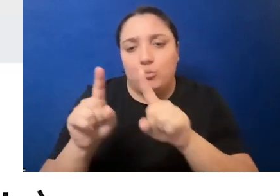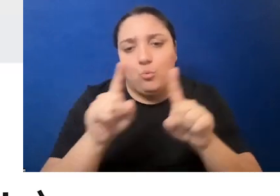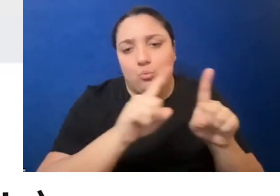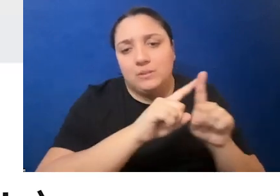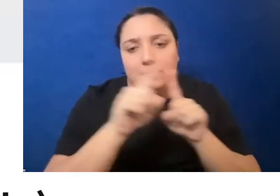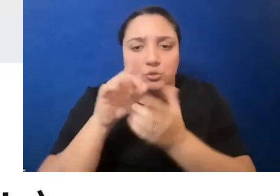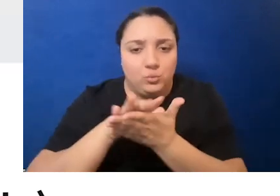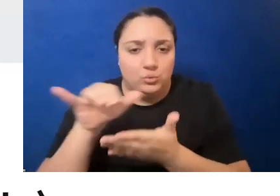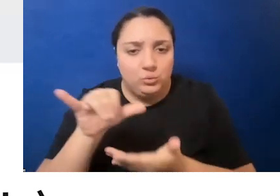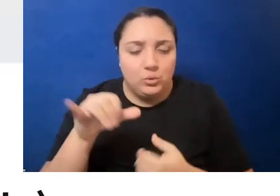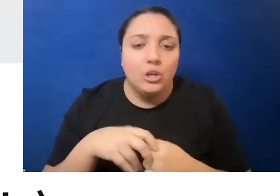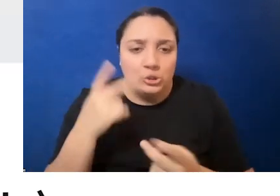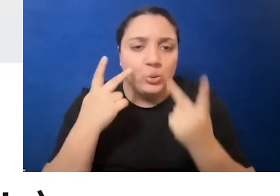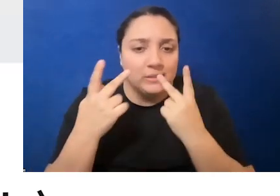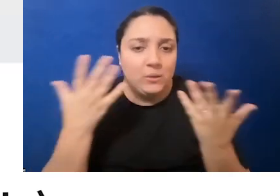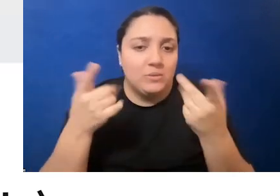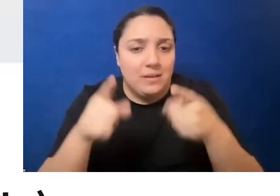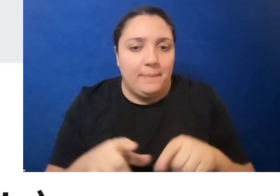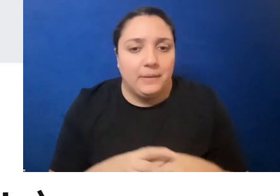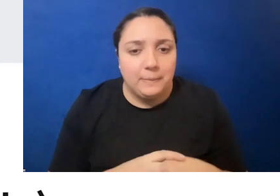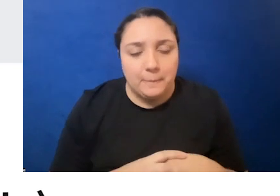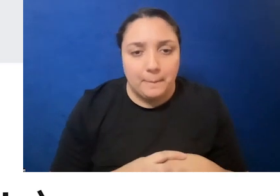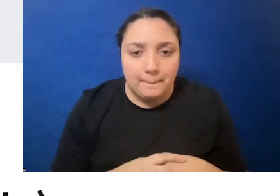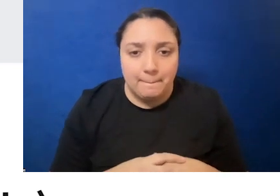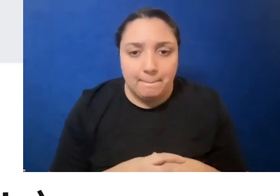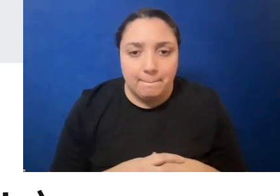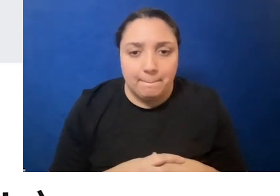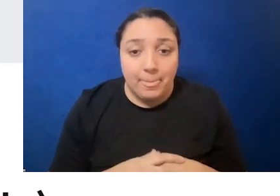INVOLVED IN AN AGENCY AND I'M A TEACHER OF THE VISUALLY IMPAIRED